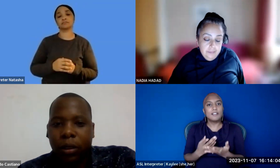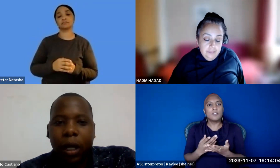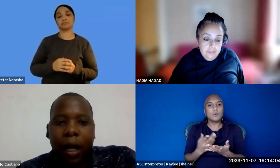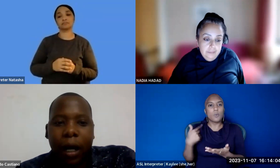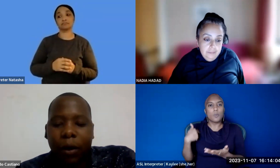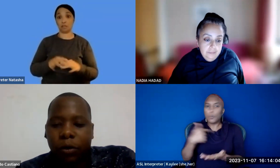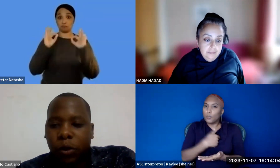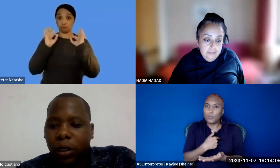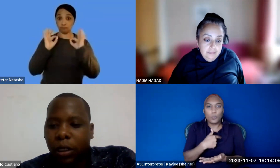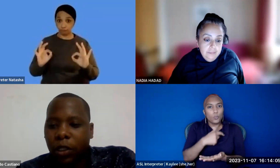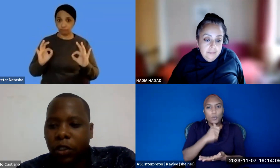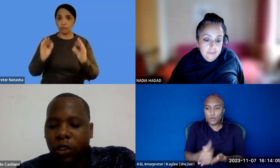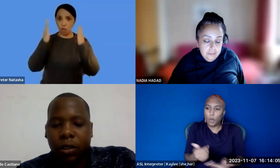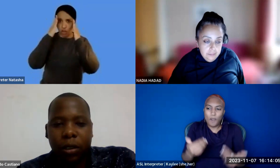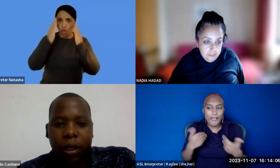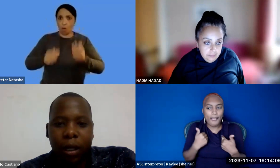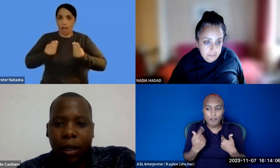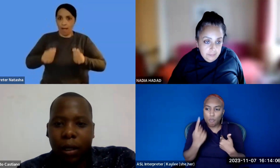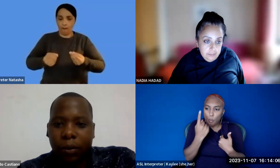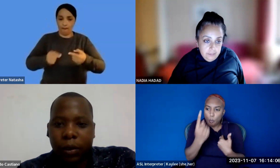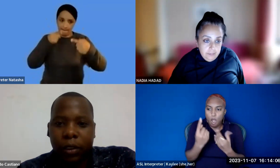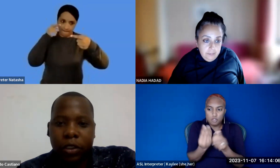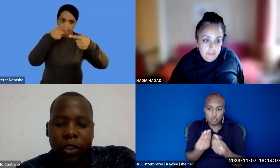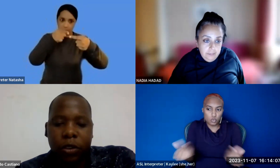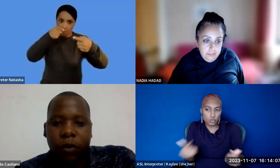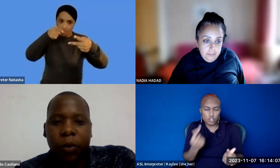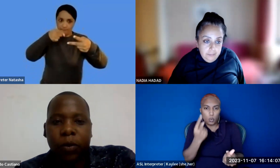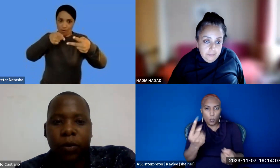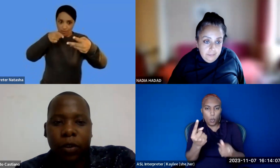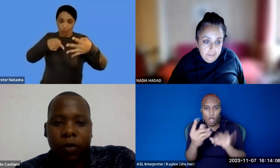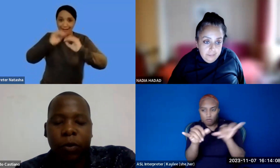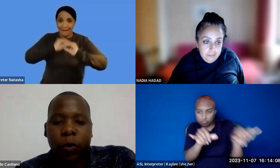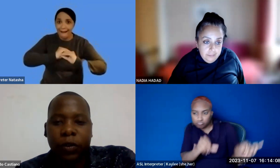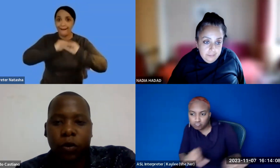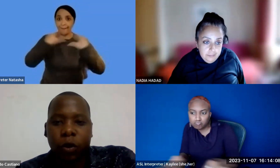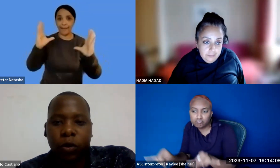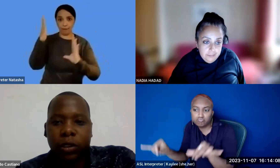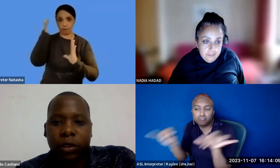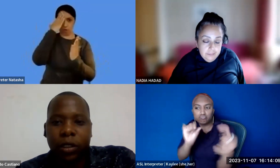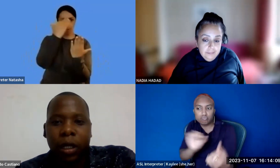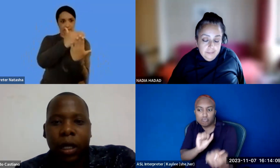on how to engage international donors.